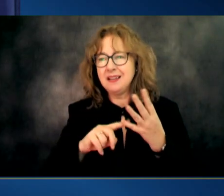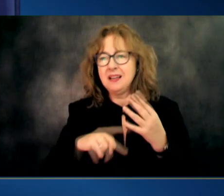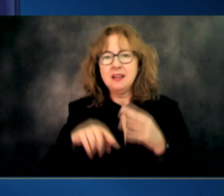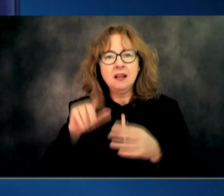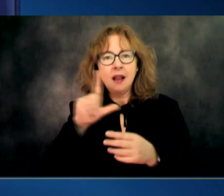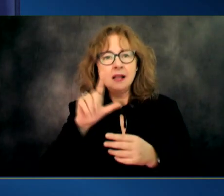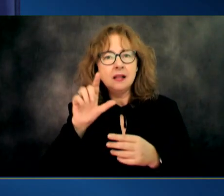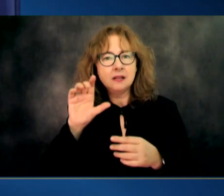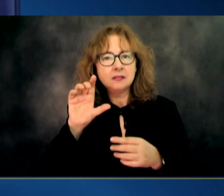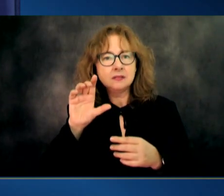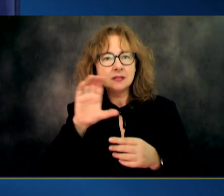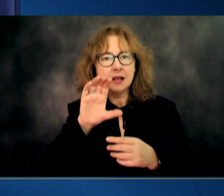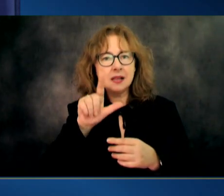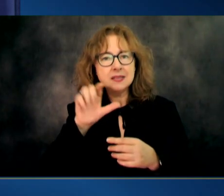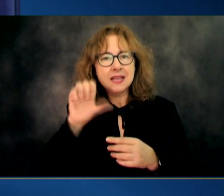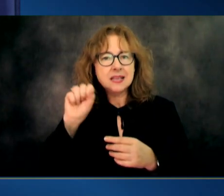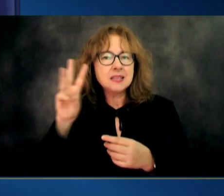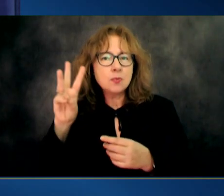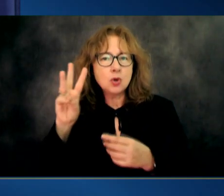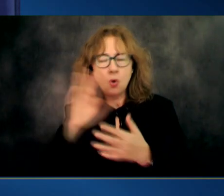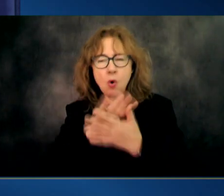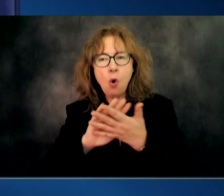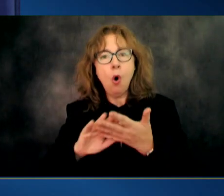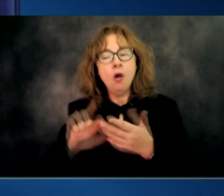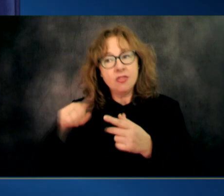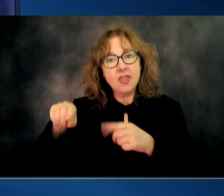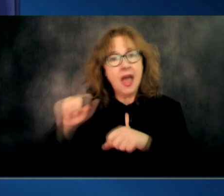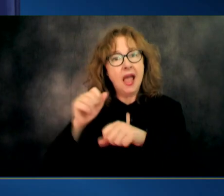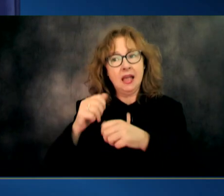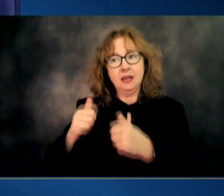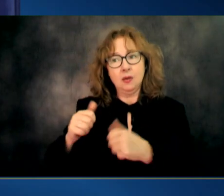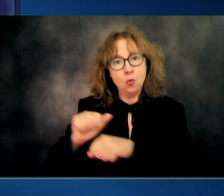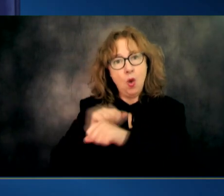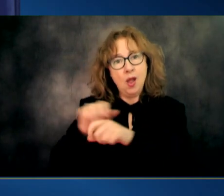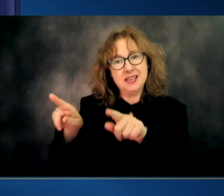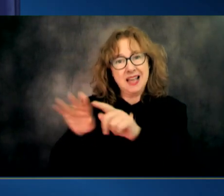All of those folks that are actually housed in the same location, that would be amazing to